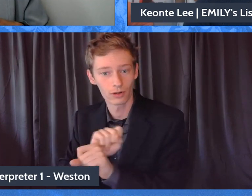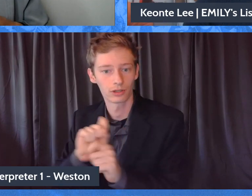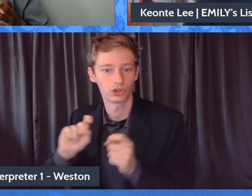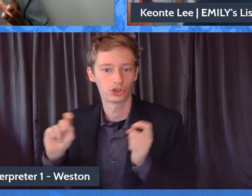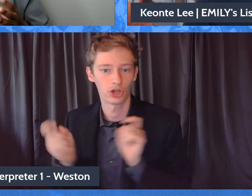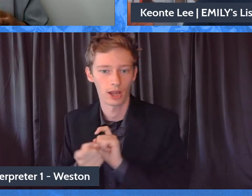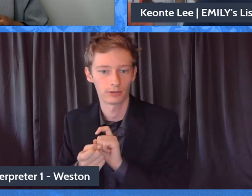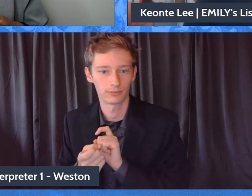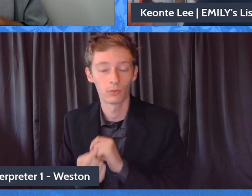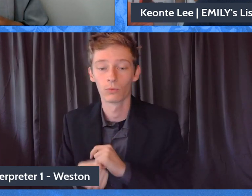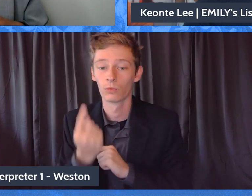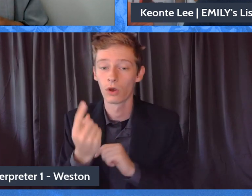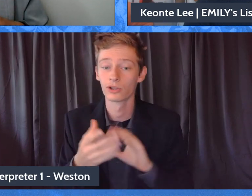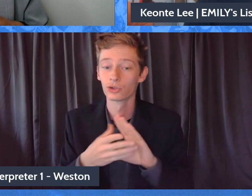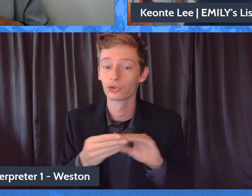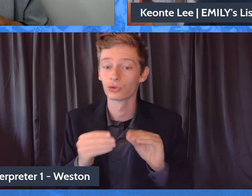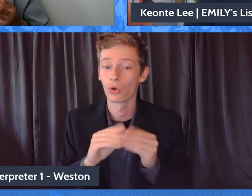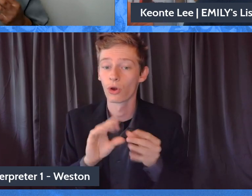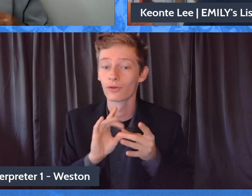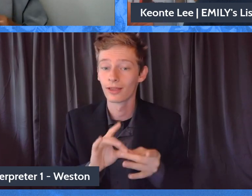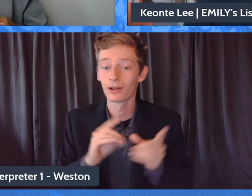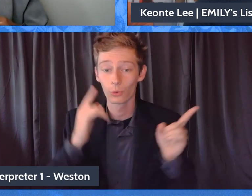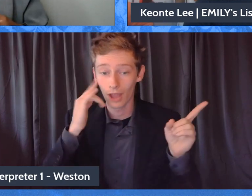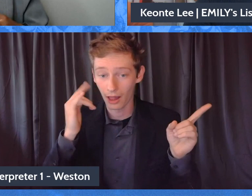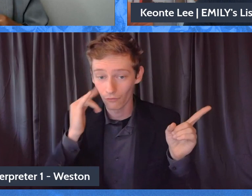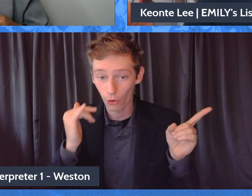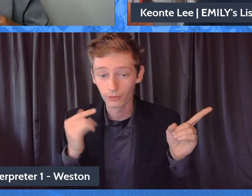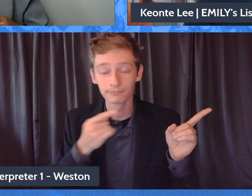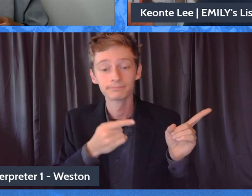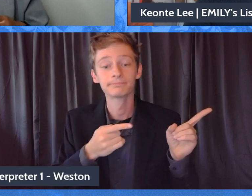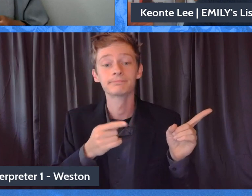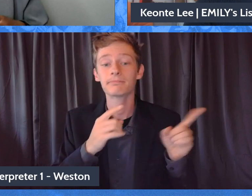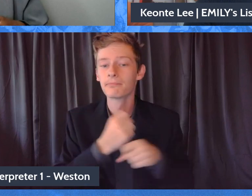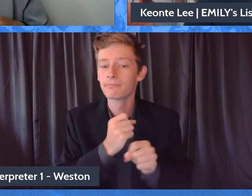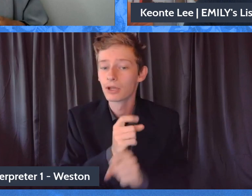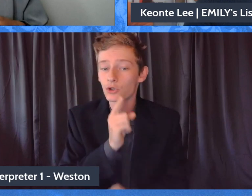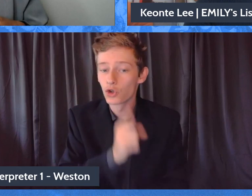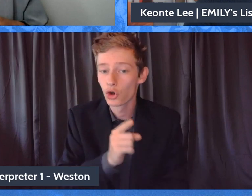some work that we did in California was right being, making sure that California was gonna be the first state